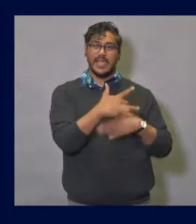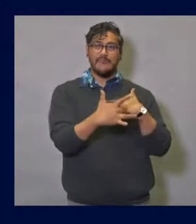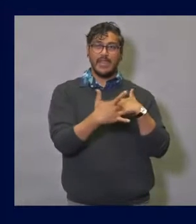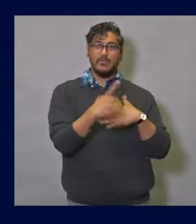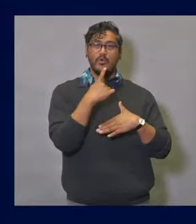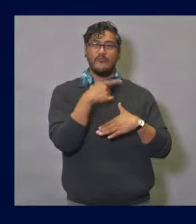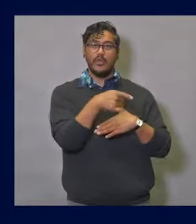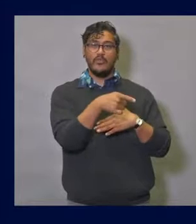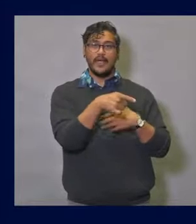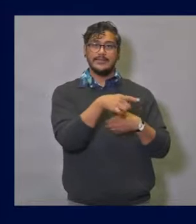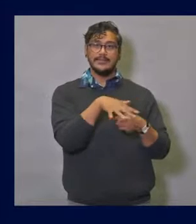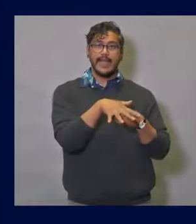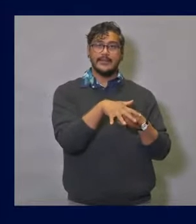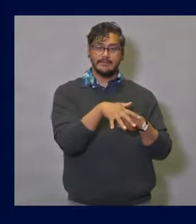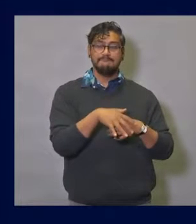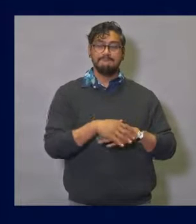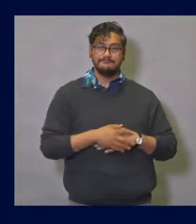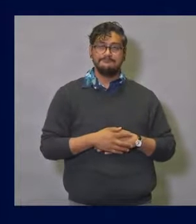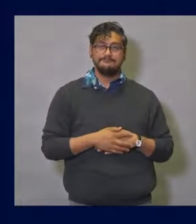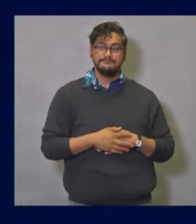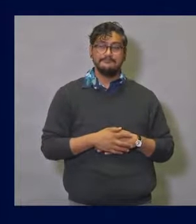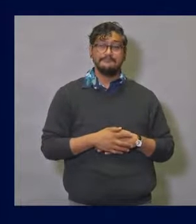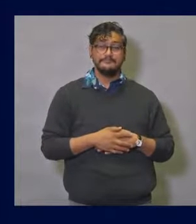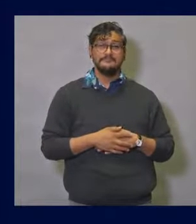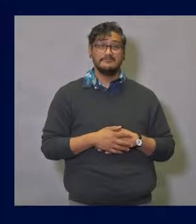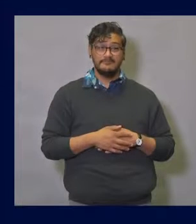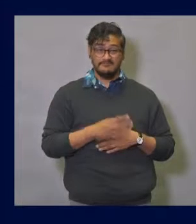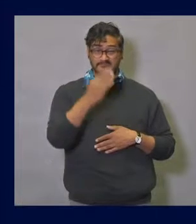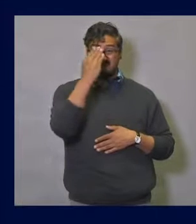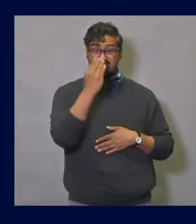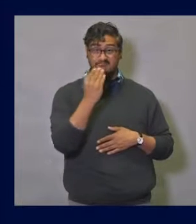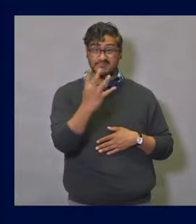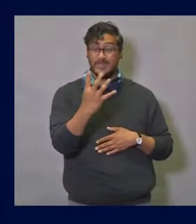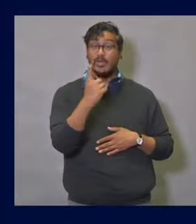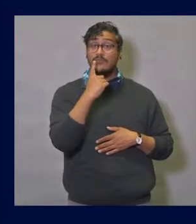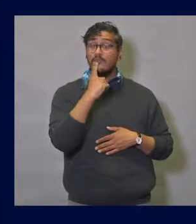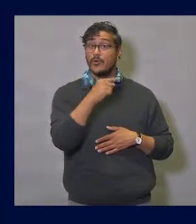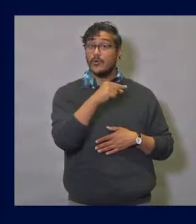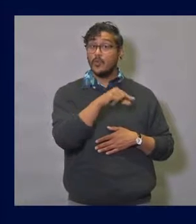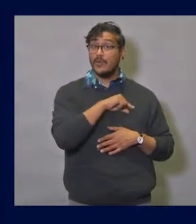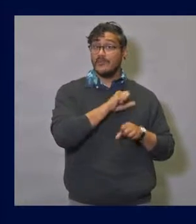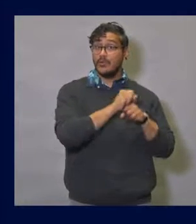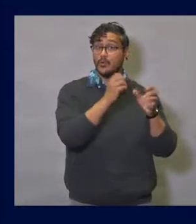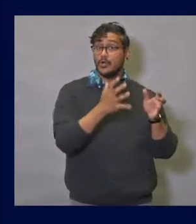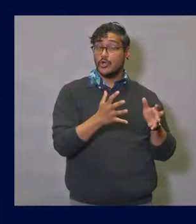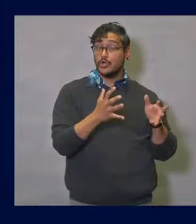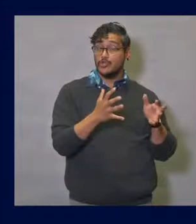CHILDCARE ALSO RECEIVED ABOUT 16% OF THE DOSES ADMINISTERED AT